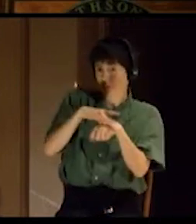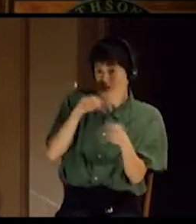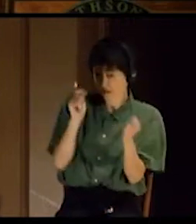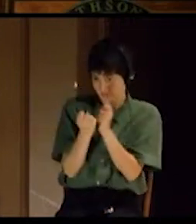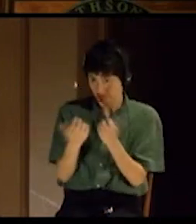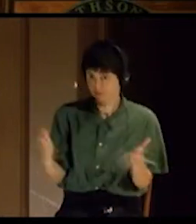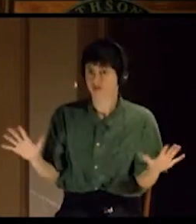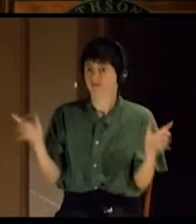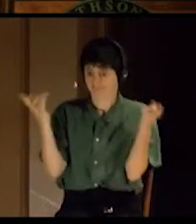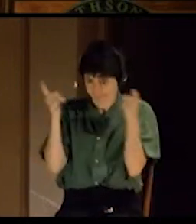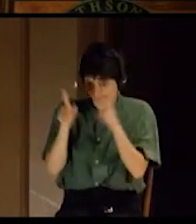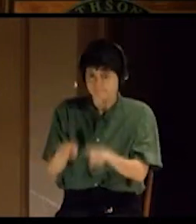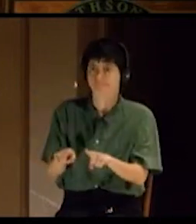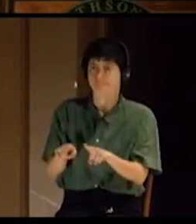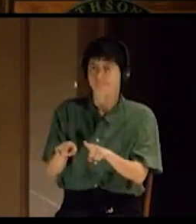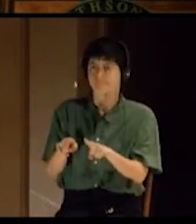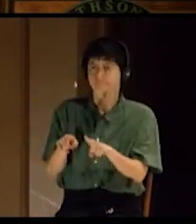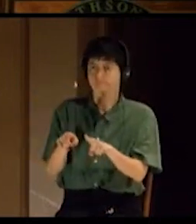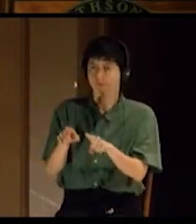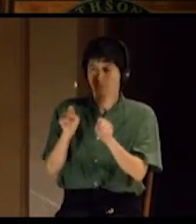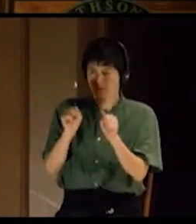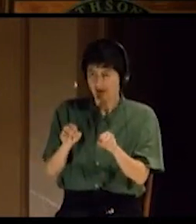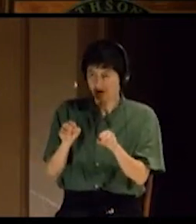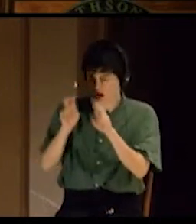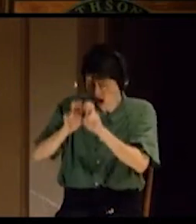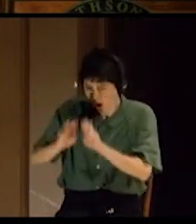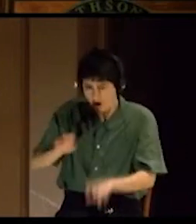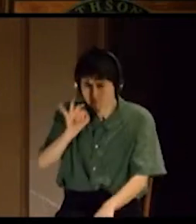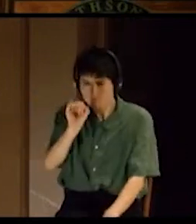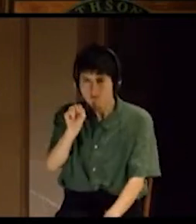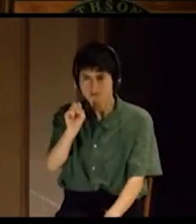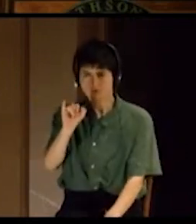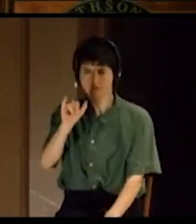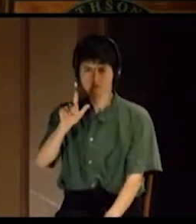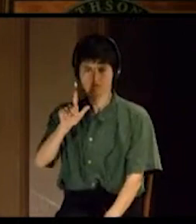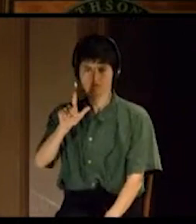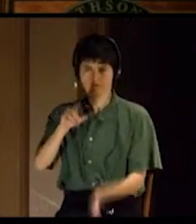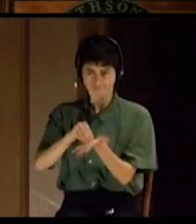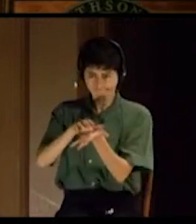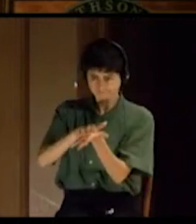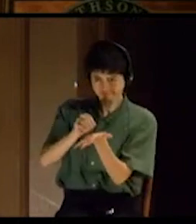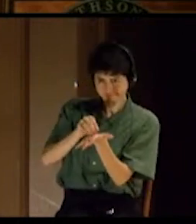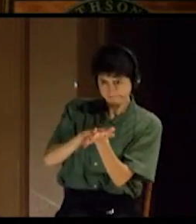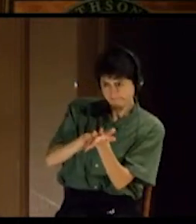what does species do without humans. How did they respond to past climate change?